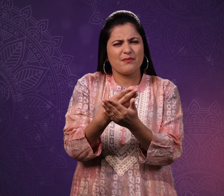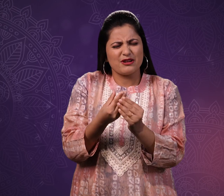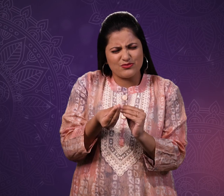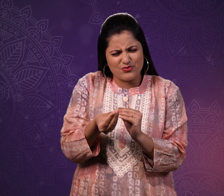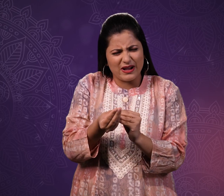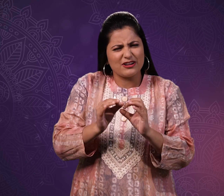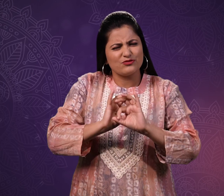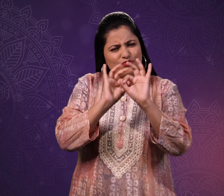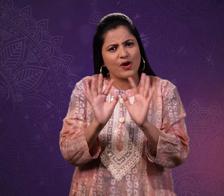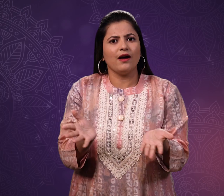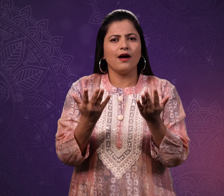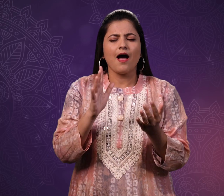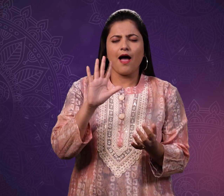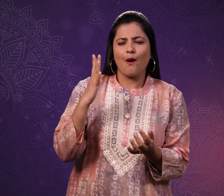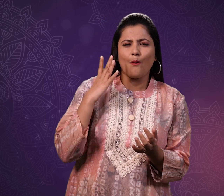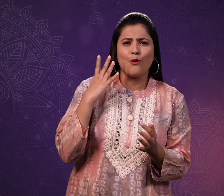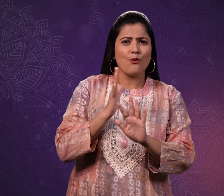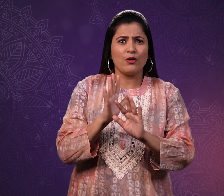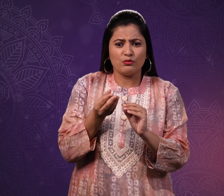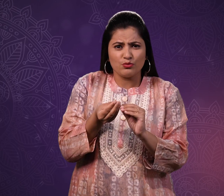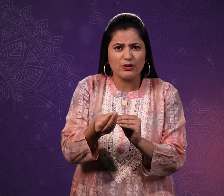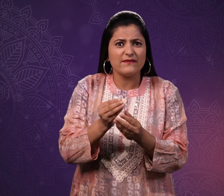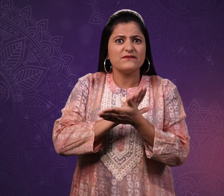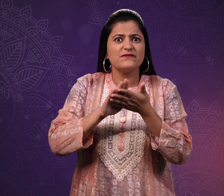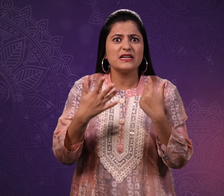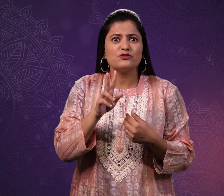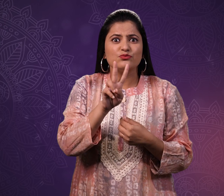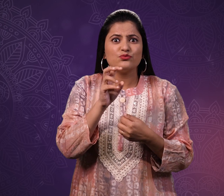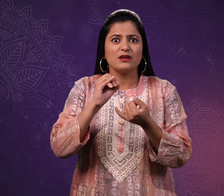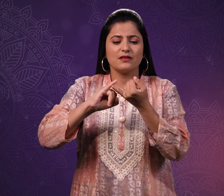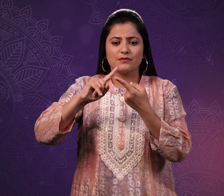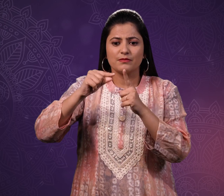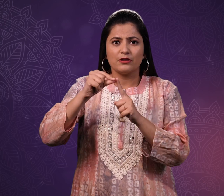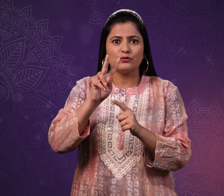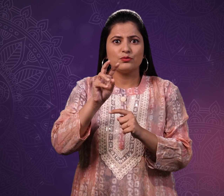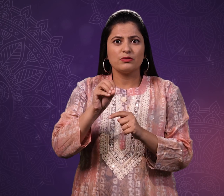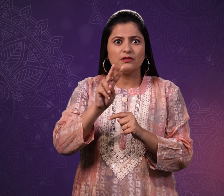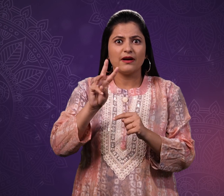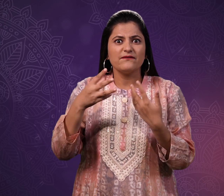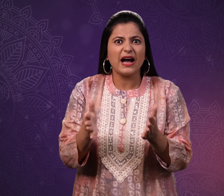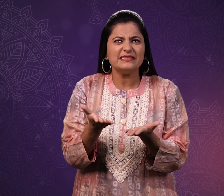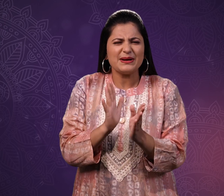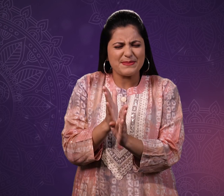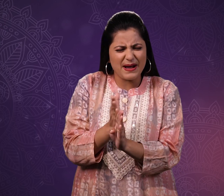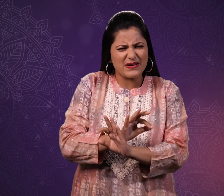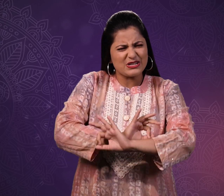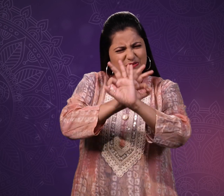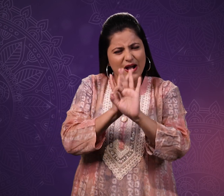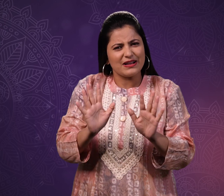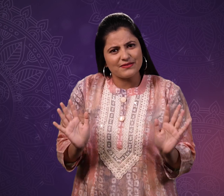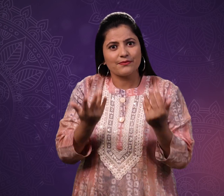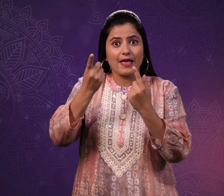Apply quickly and do no delay! 20th September is coming soon, so hurry and apply.